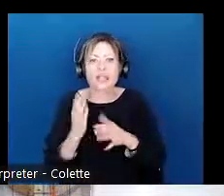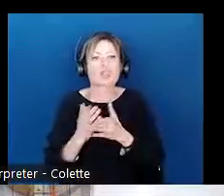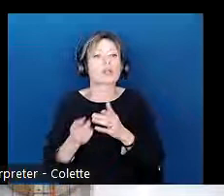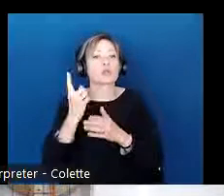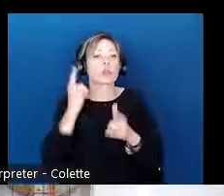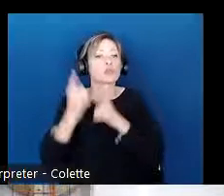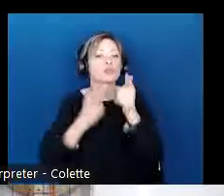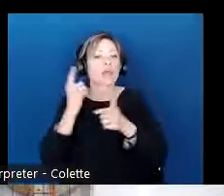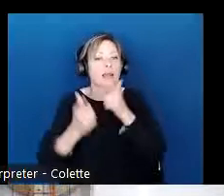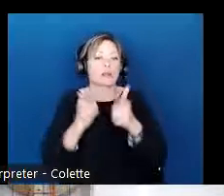yeah